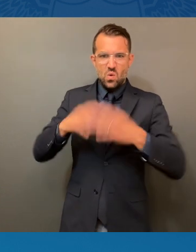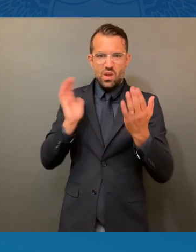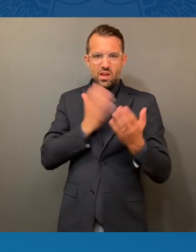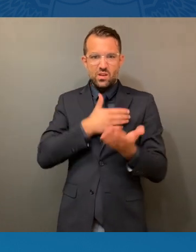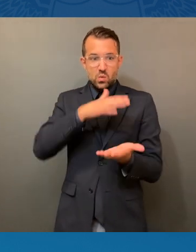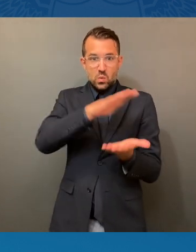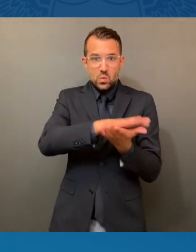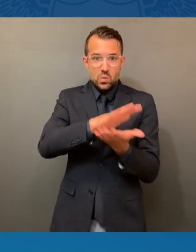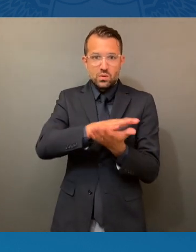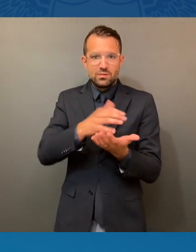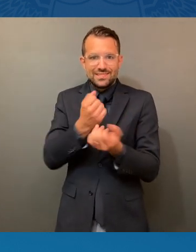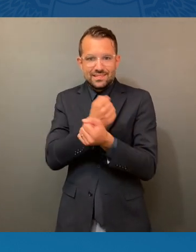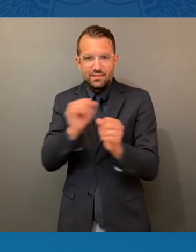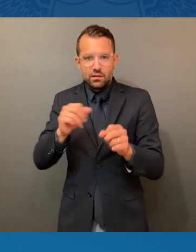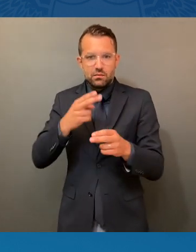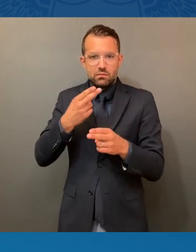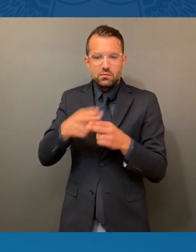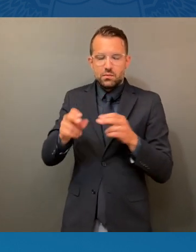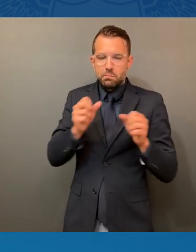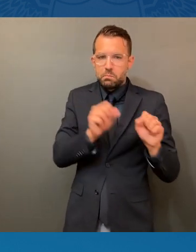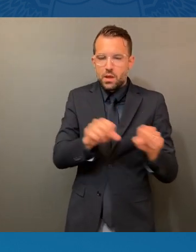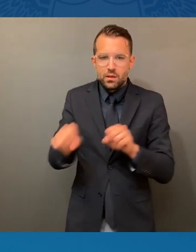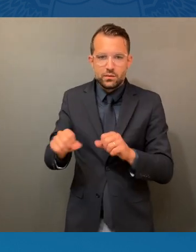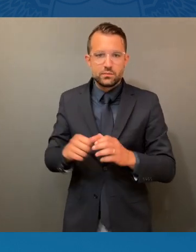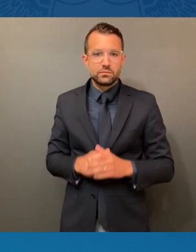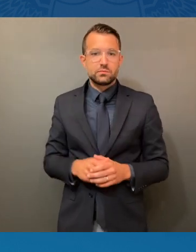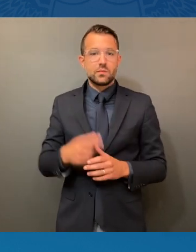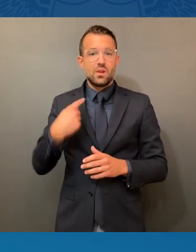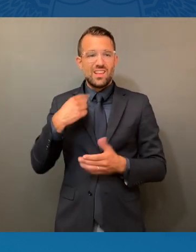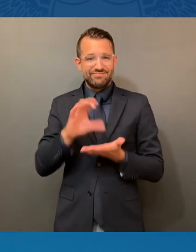And we invested $30 billion to address learning loss